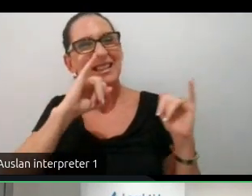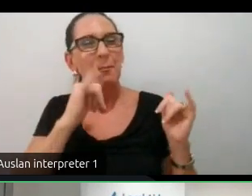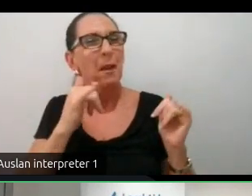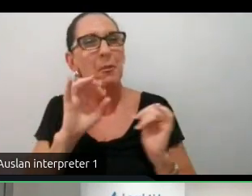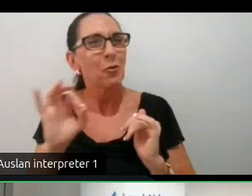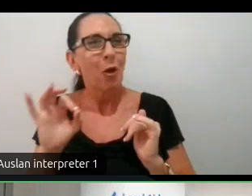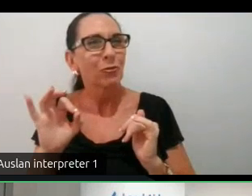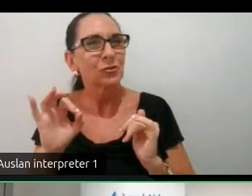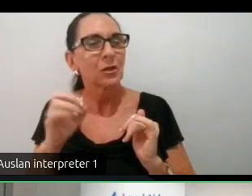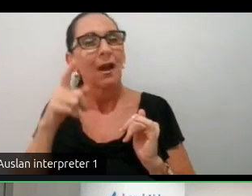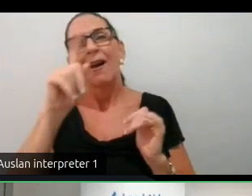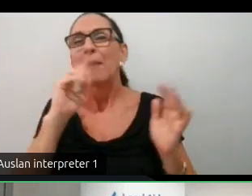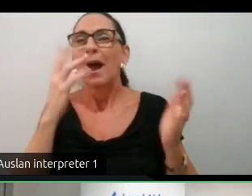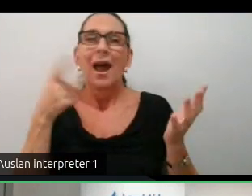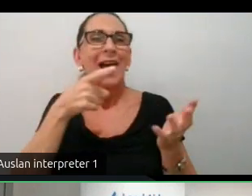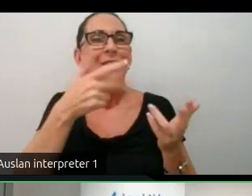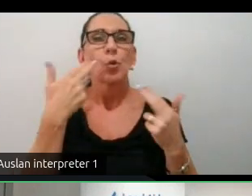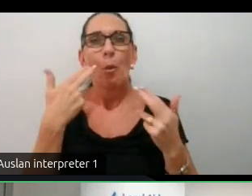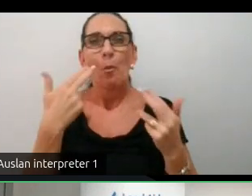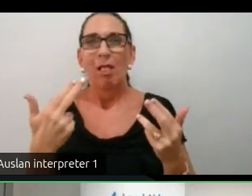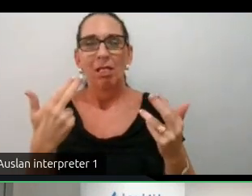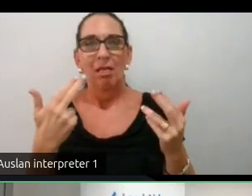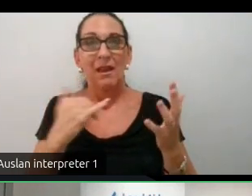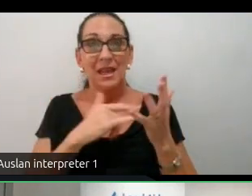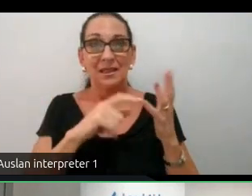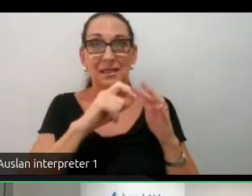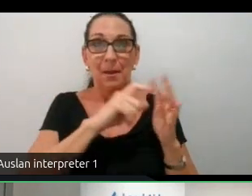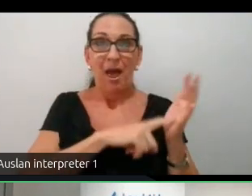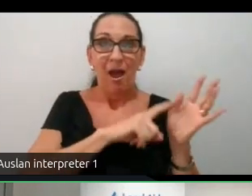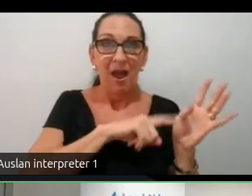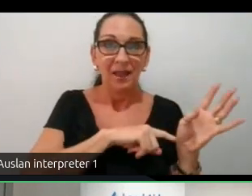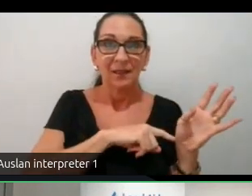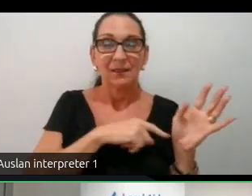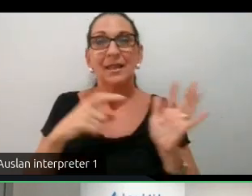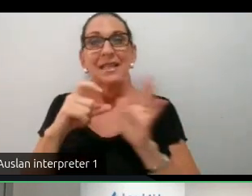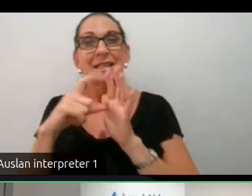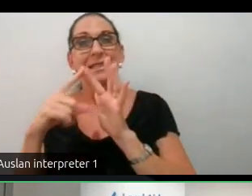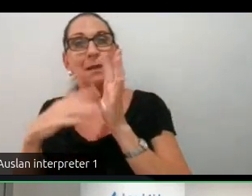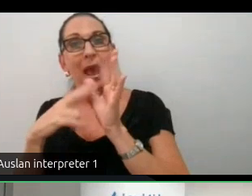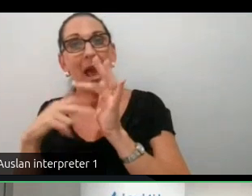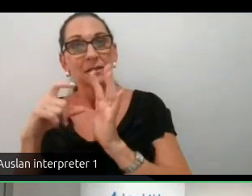but look, that's basic supply and demand. If houses get damaged, there's less houses, more